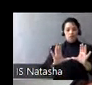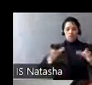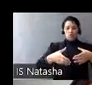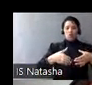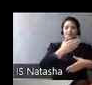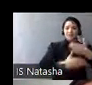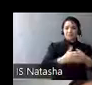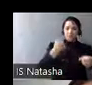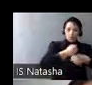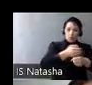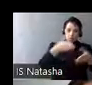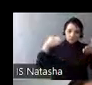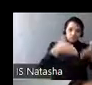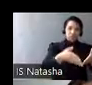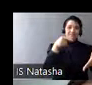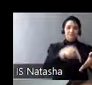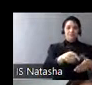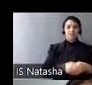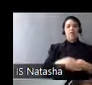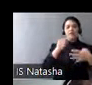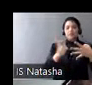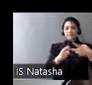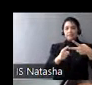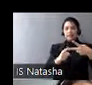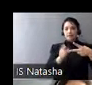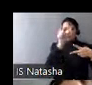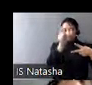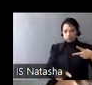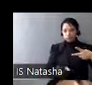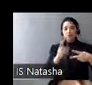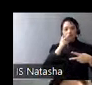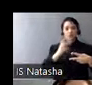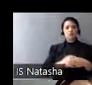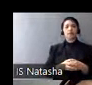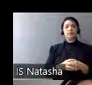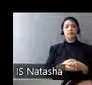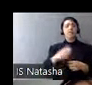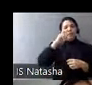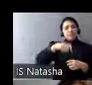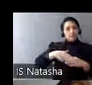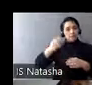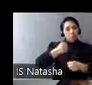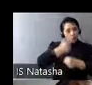So, how many more details on education employment and how independent they are living.